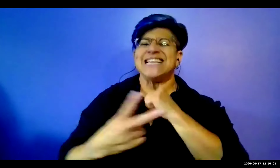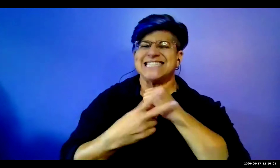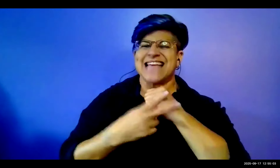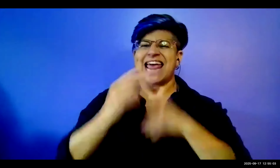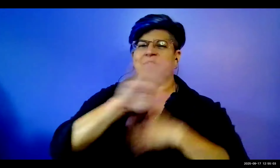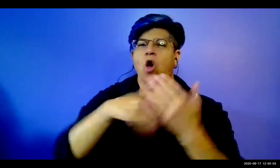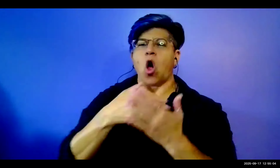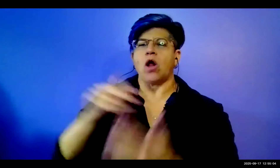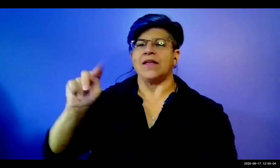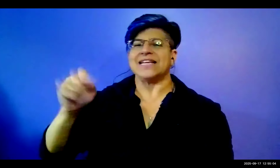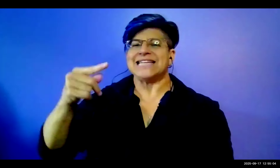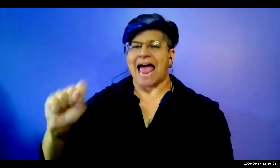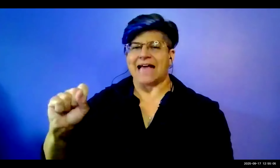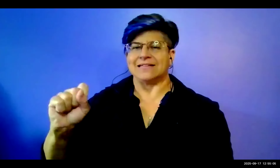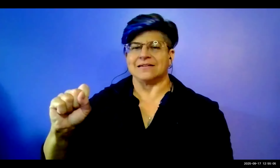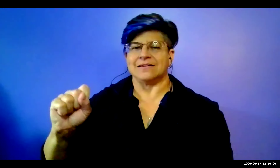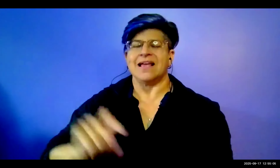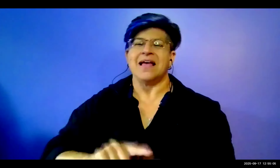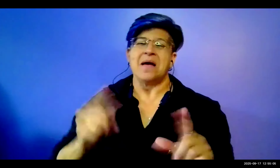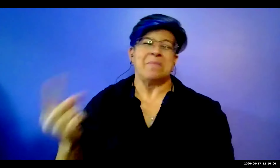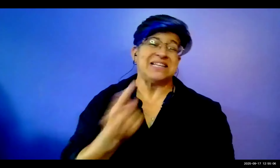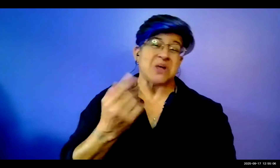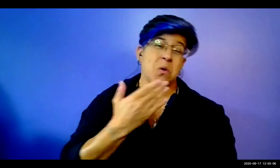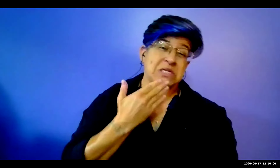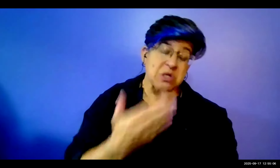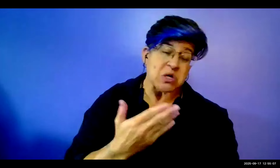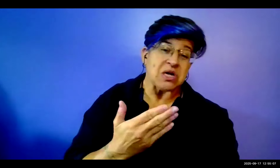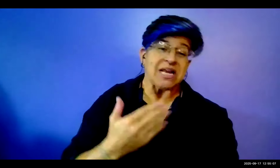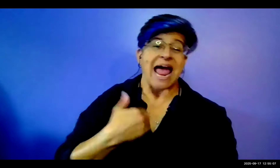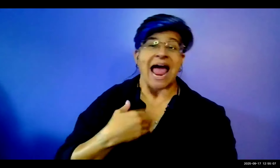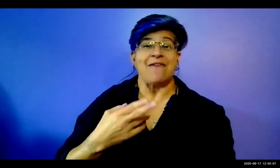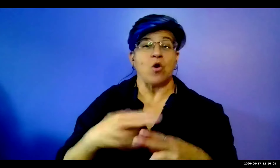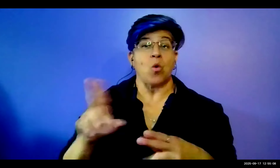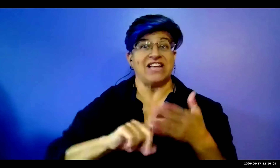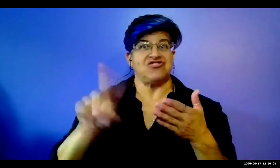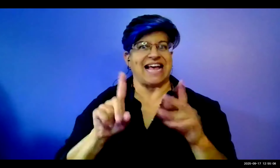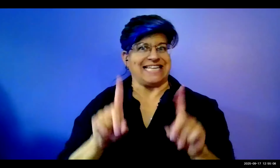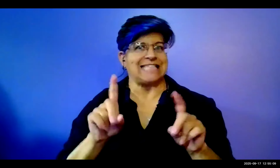It is always a good. Think to have a quick check.